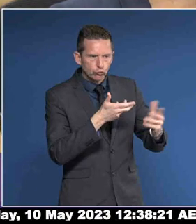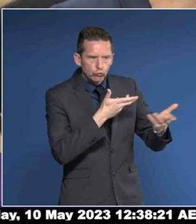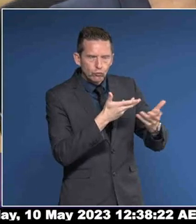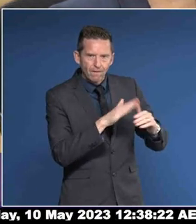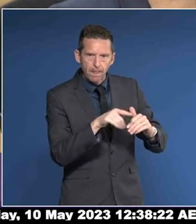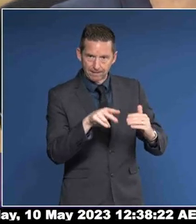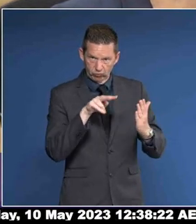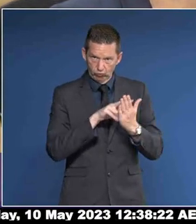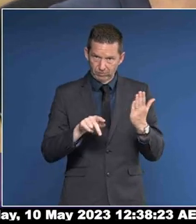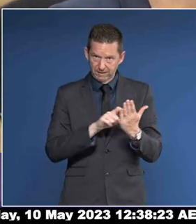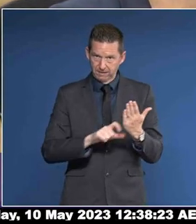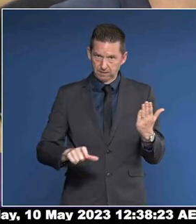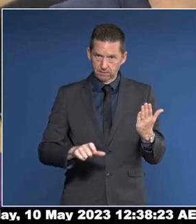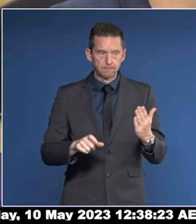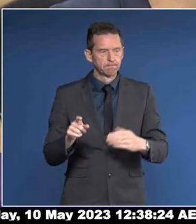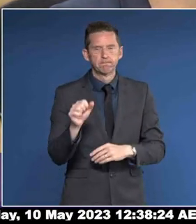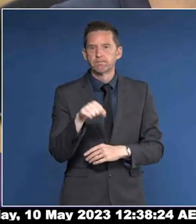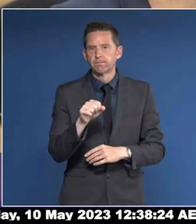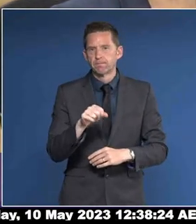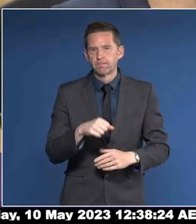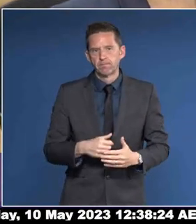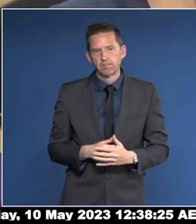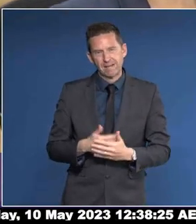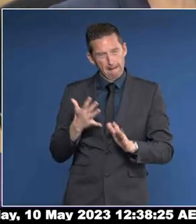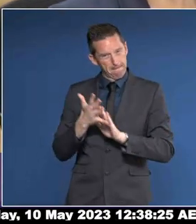Yes, I do. MS EASTMAN: Now, does that suggest to you that whoever made this